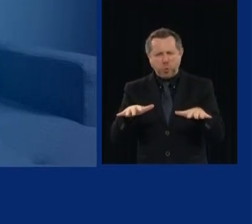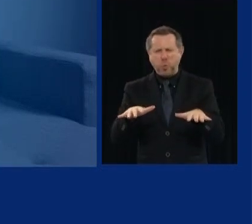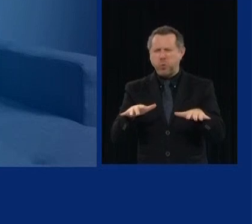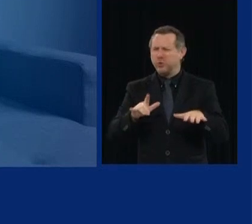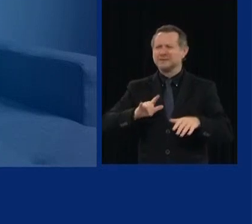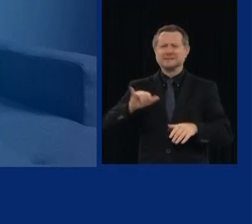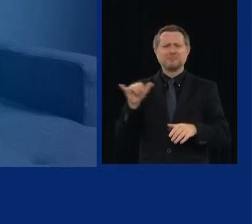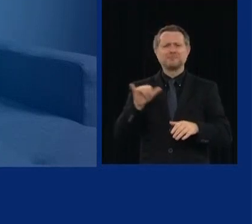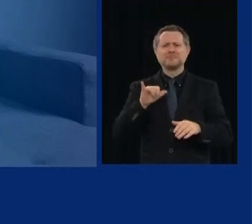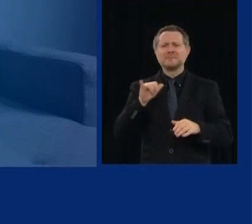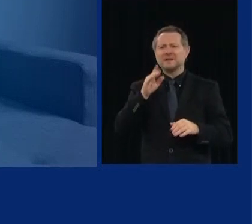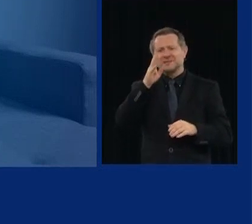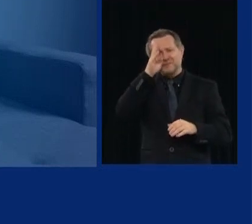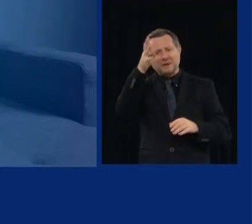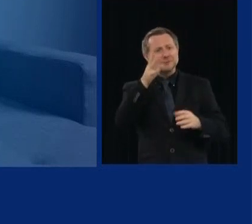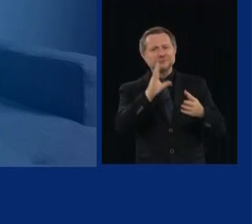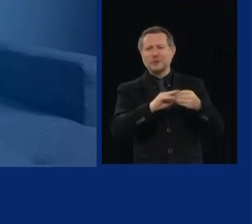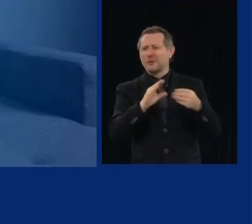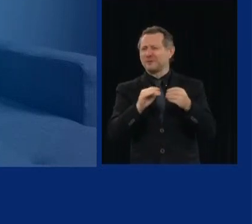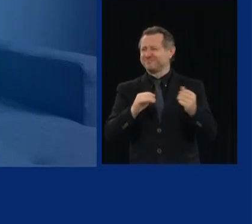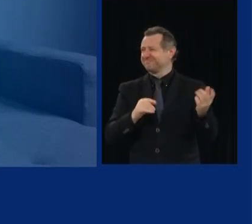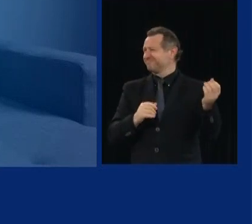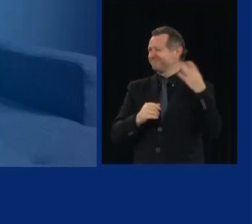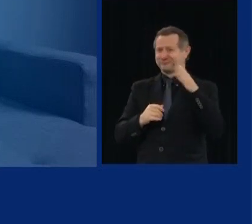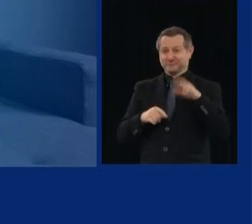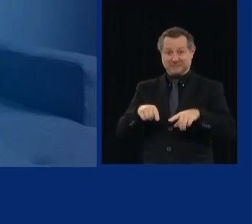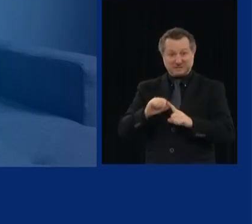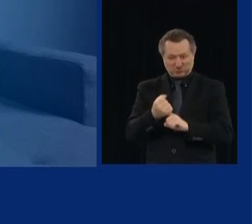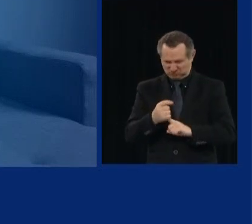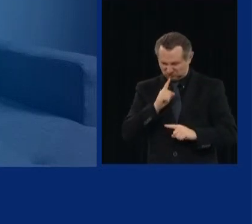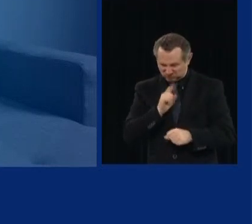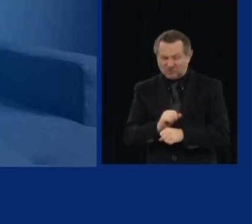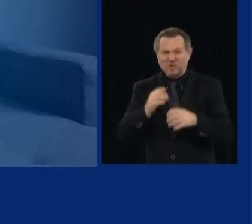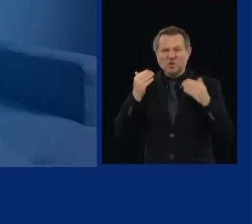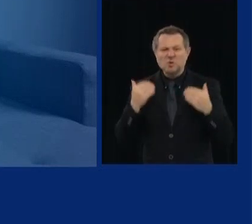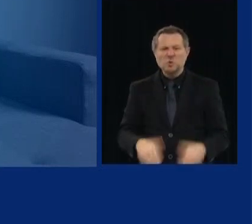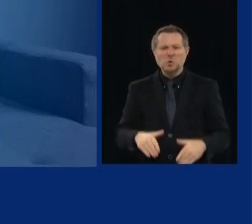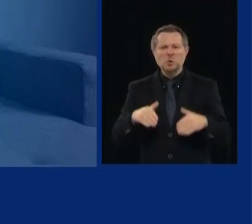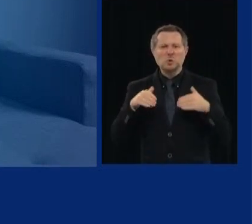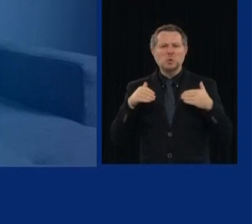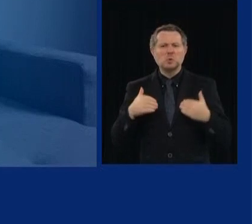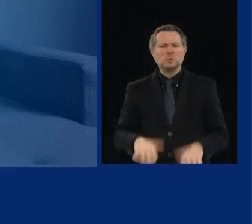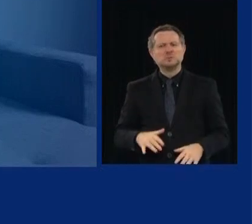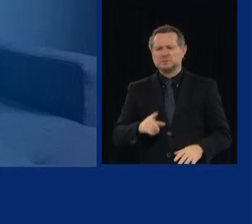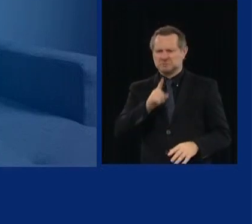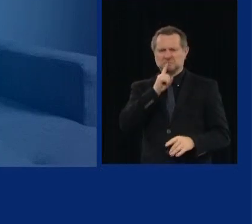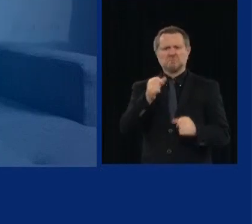OUT OF THE BLUE COMES THIS VIRUS. SOMETHING WE NEVER SEEN BEFORE. YOU ARE LIVEING A SCIENCE